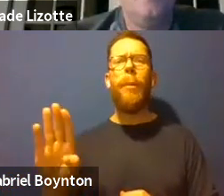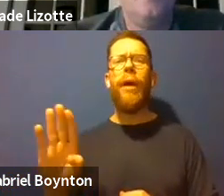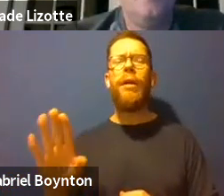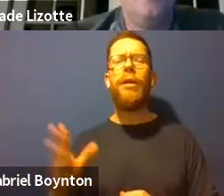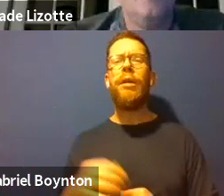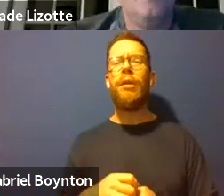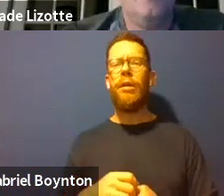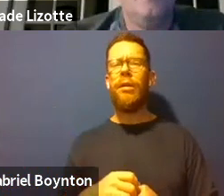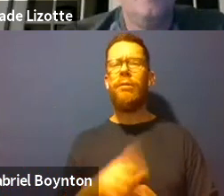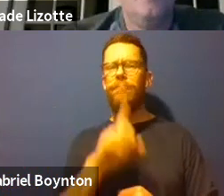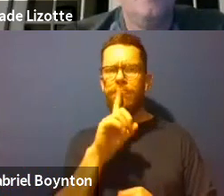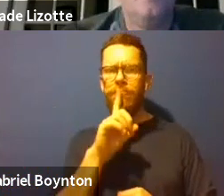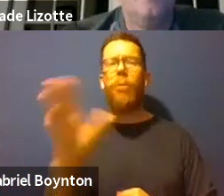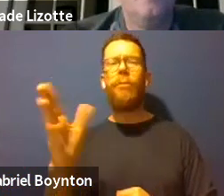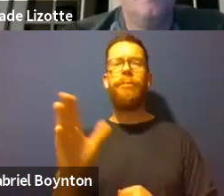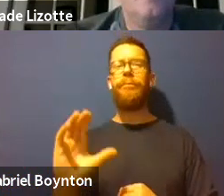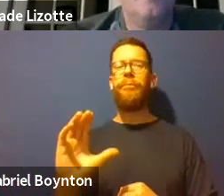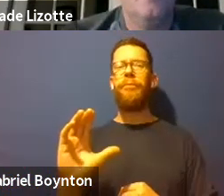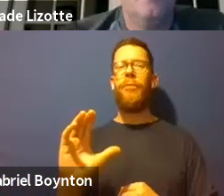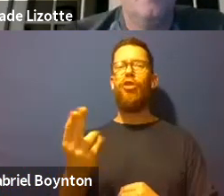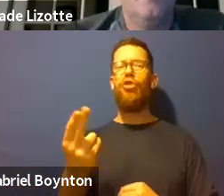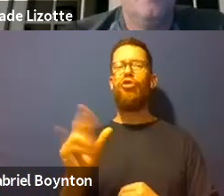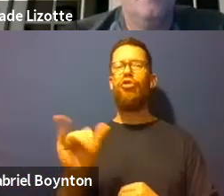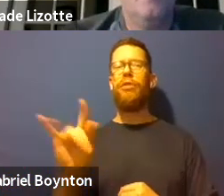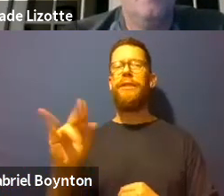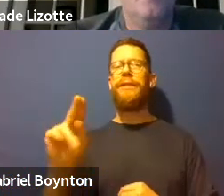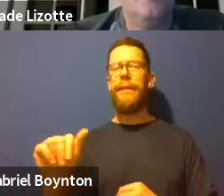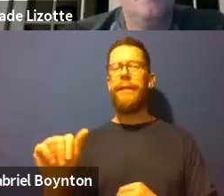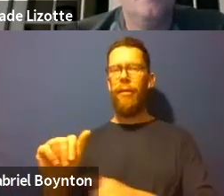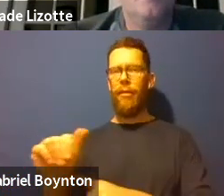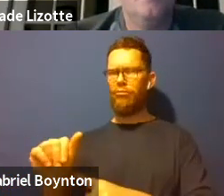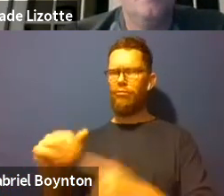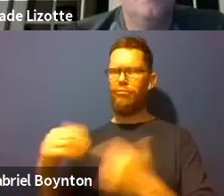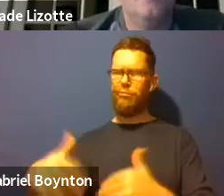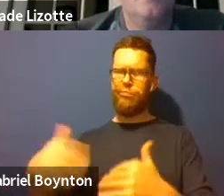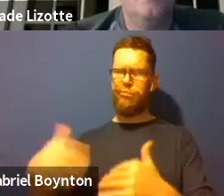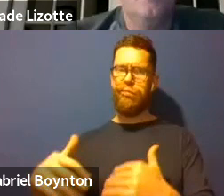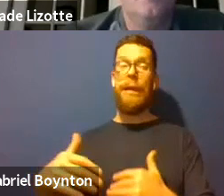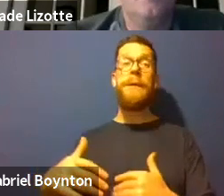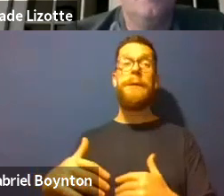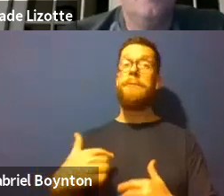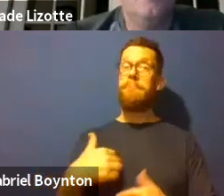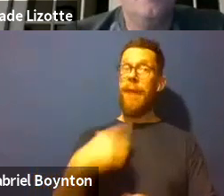Joe Baeta, Supt. : Christina and not only hasn't been a great asset. You know, I can speak as a parent of a child who had her in school when she was a teacher.